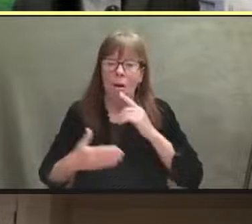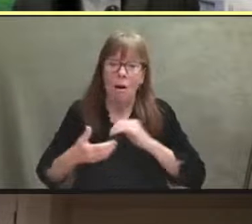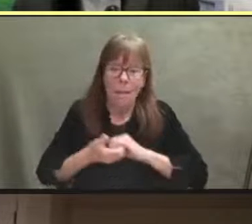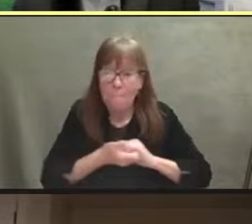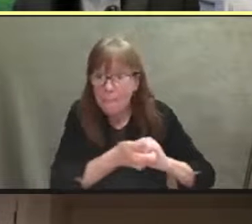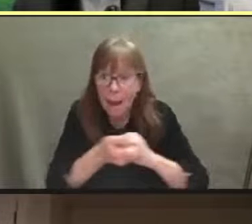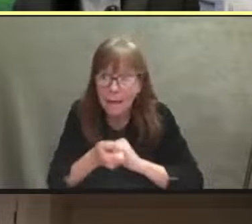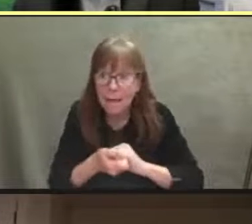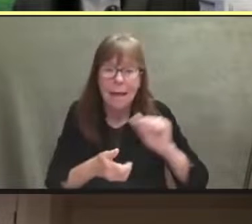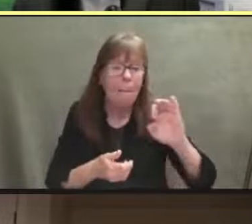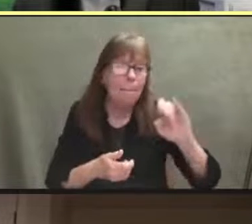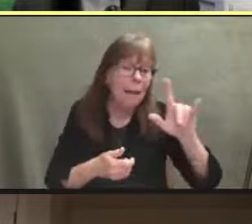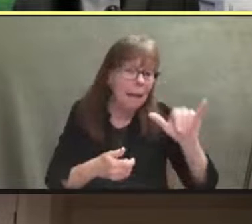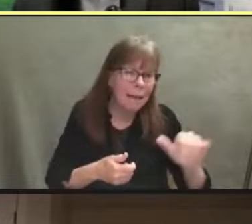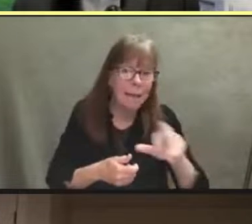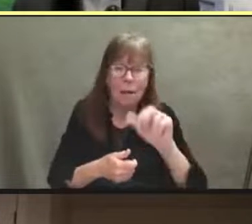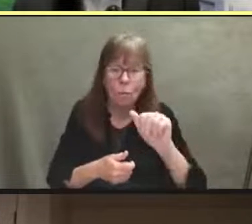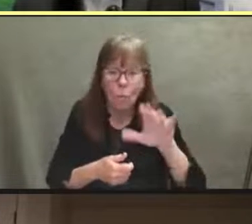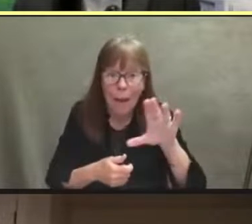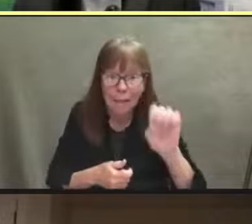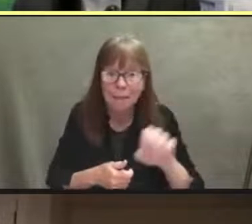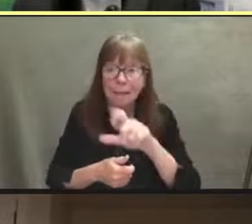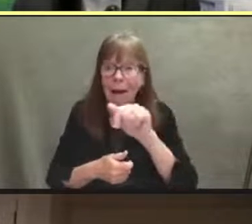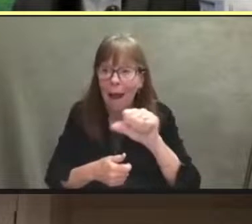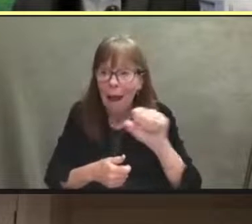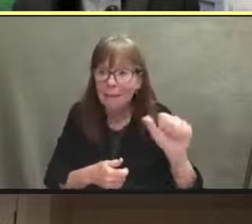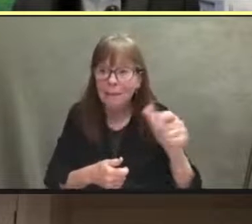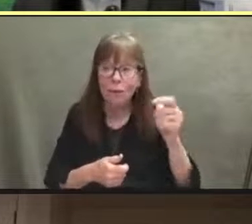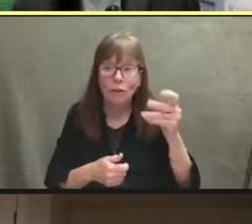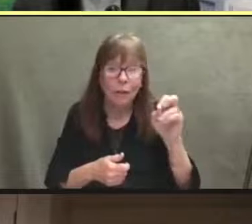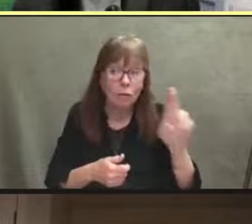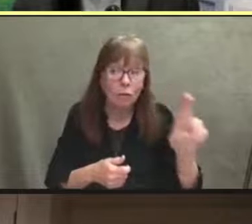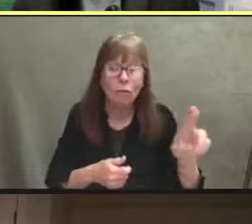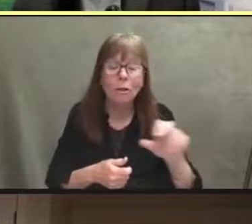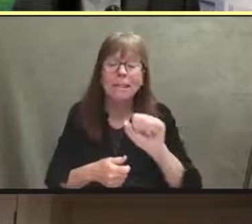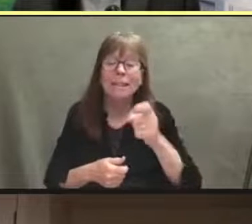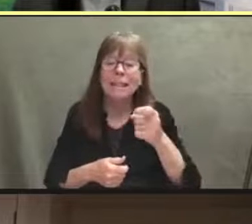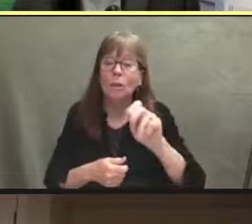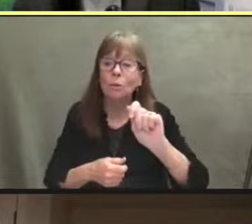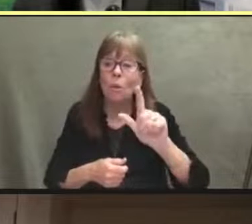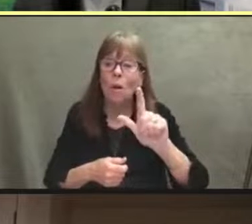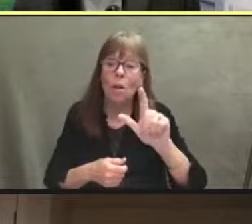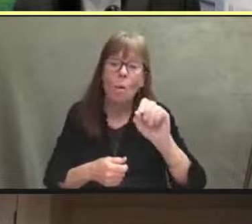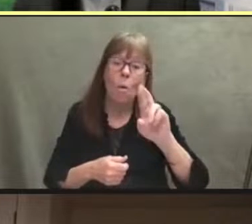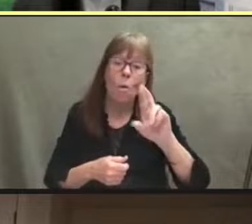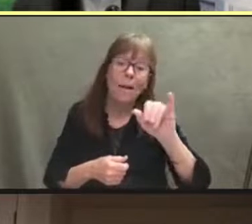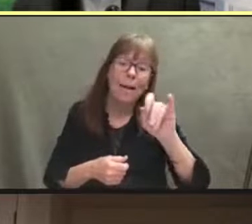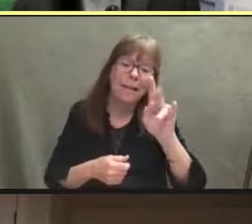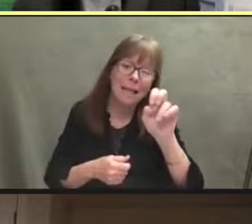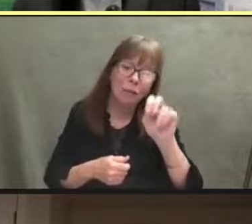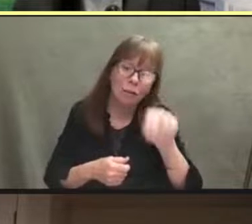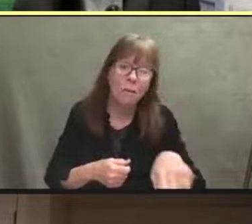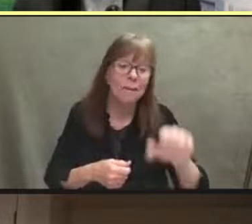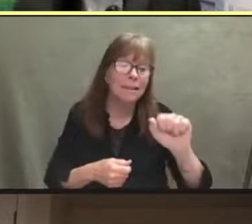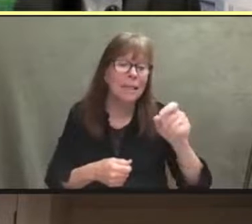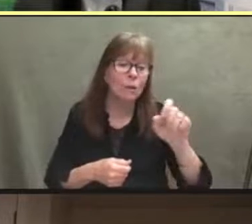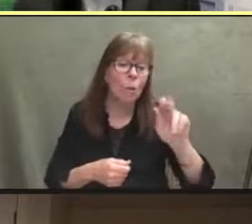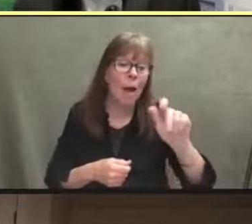race, class, gender, sexual orientation, sexuality, citizenship. We are powerful